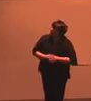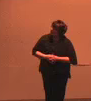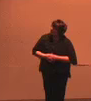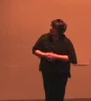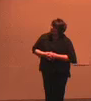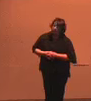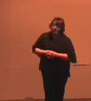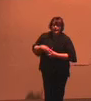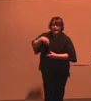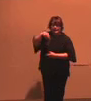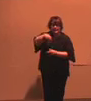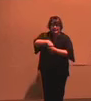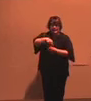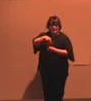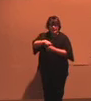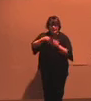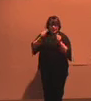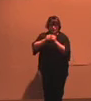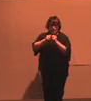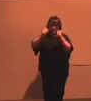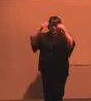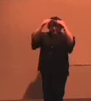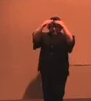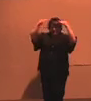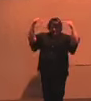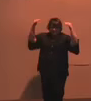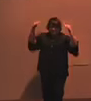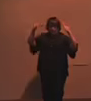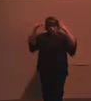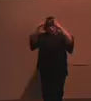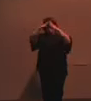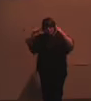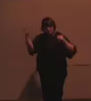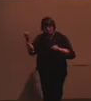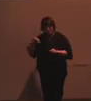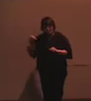by this roof-like volumes.